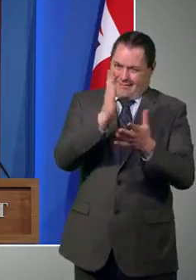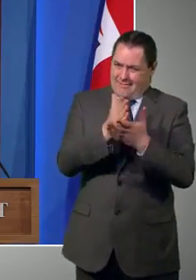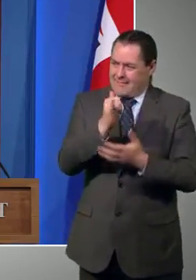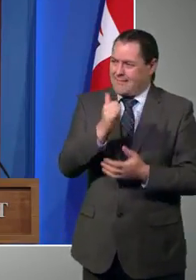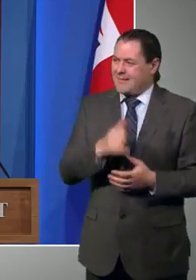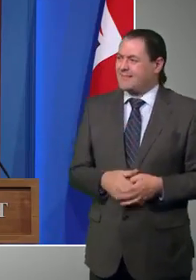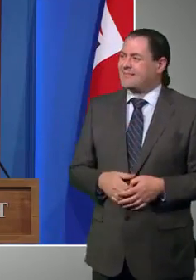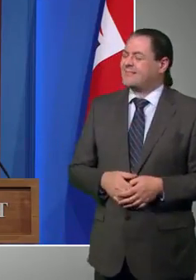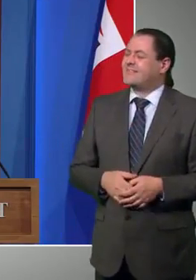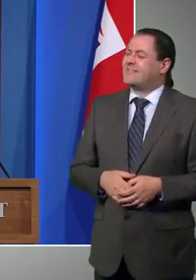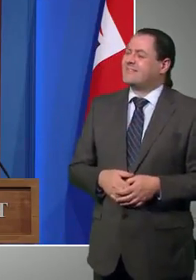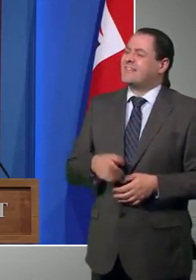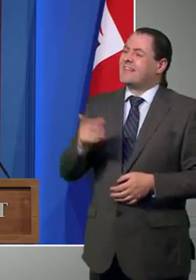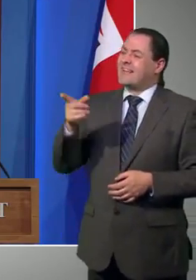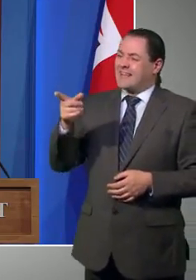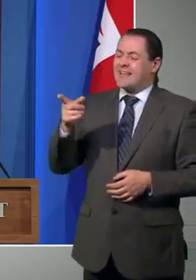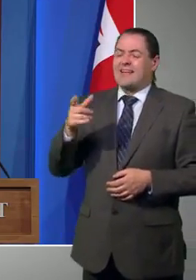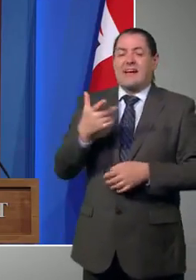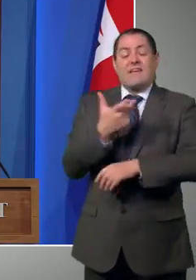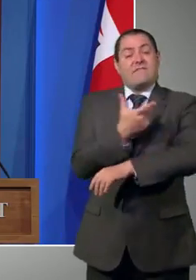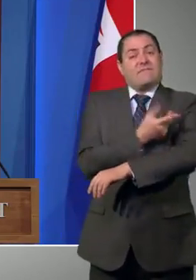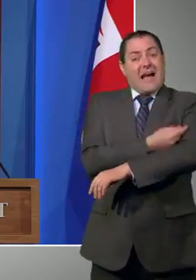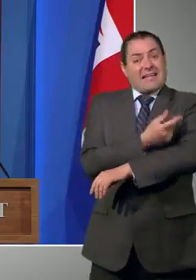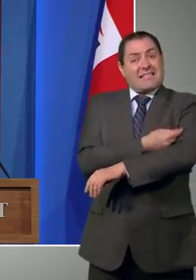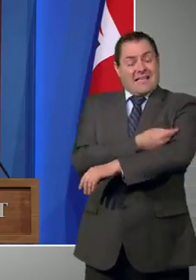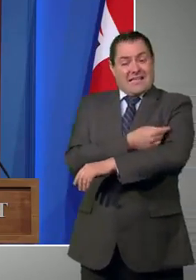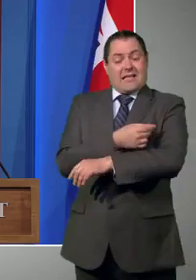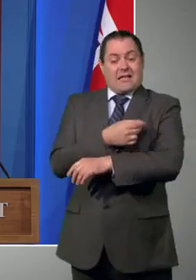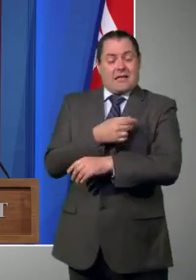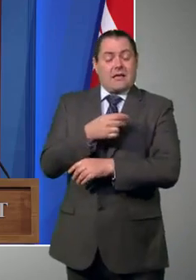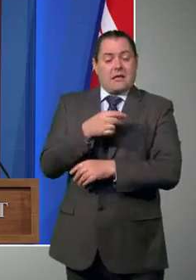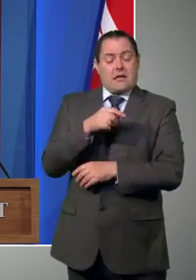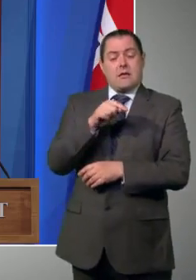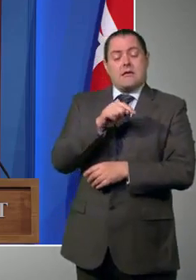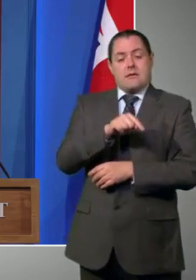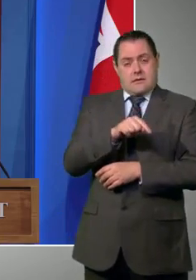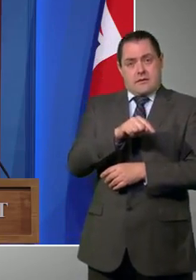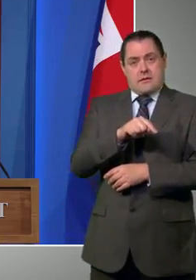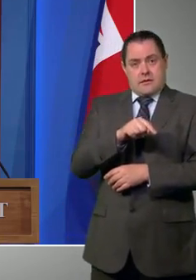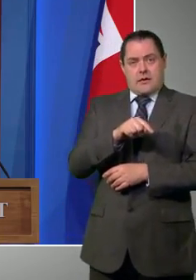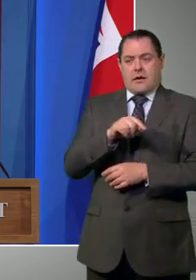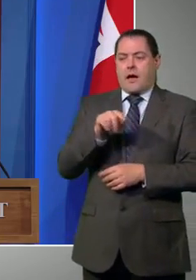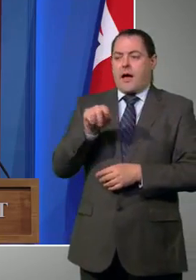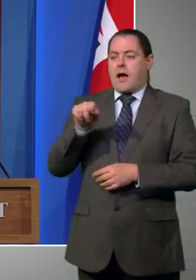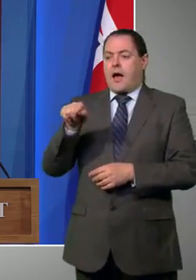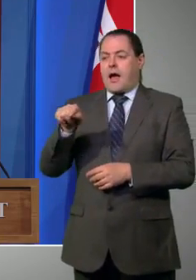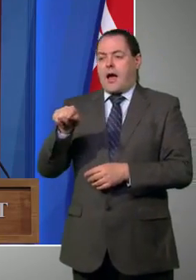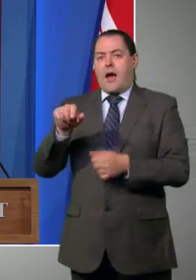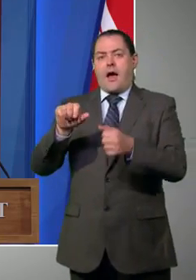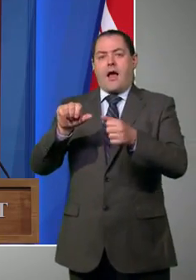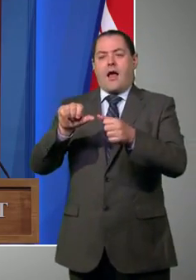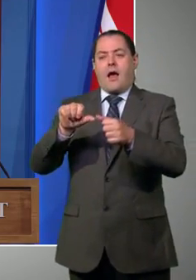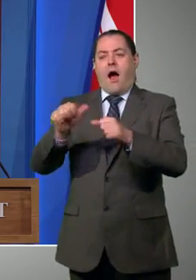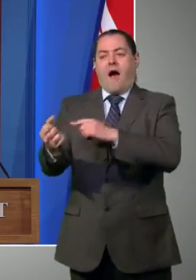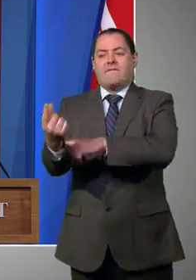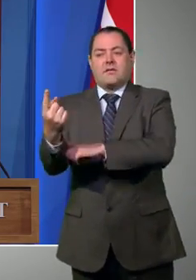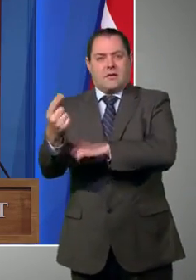effectiveness prior to the the the 617.2 becoming the